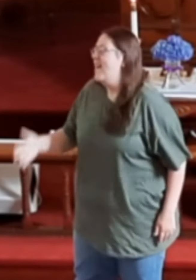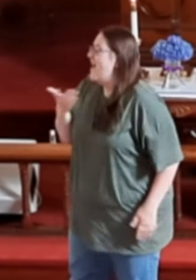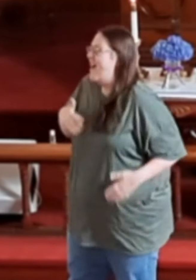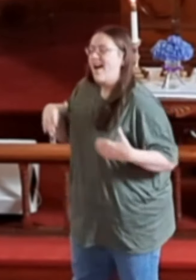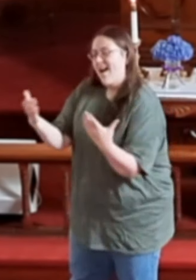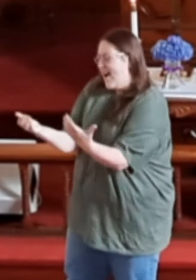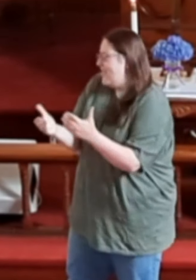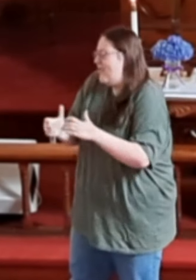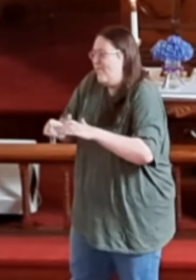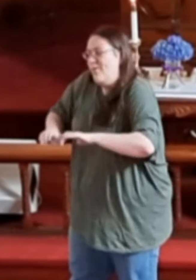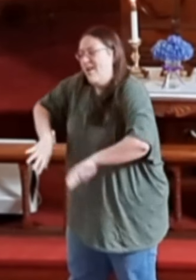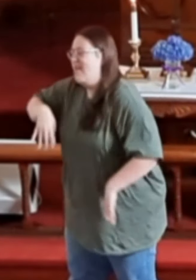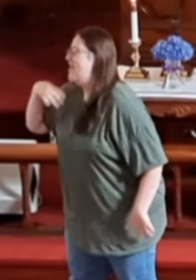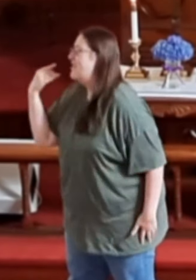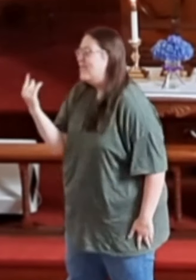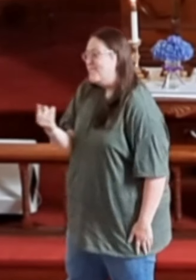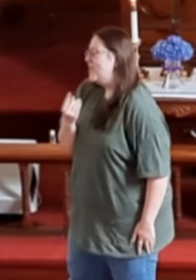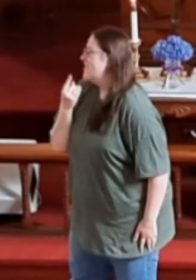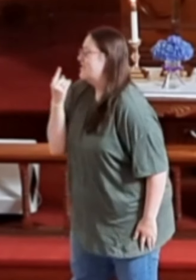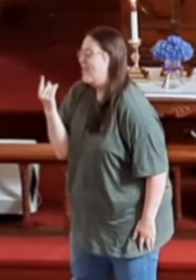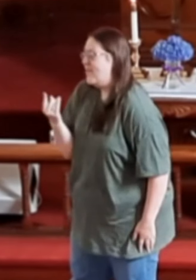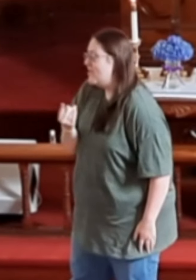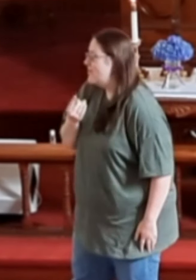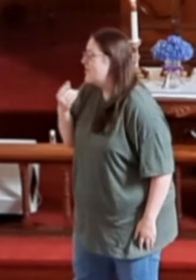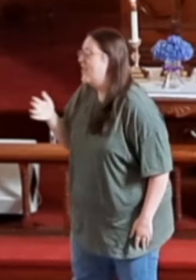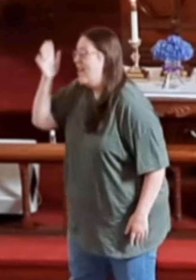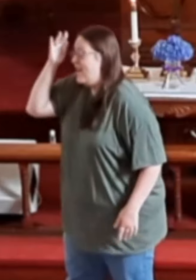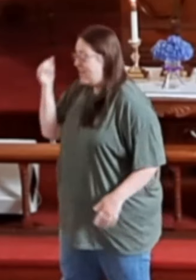I don't wanna be alone